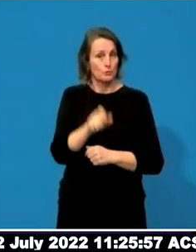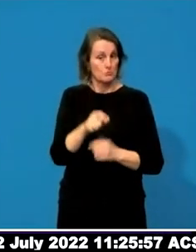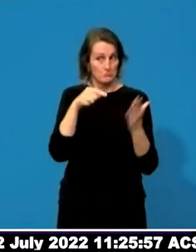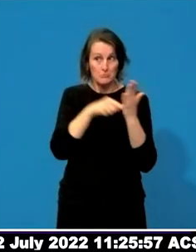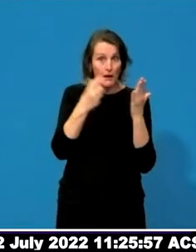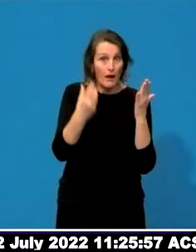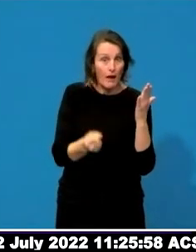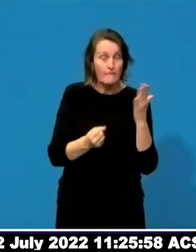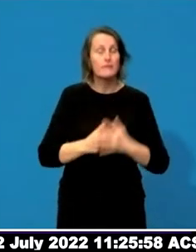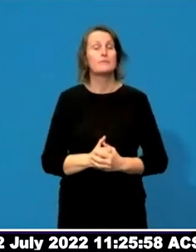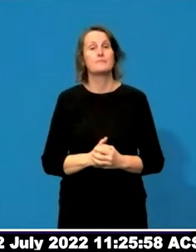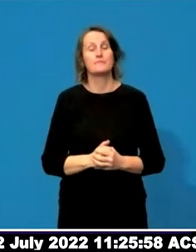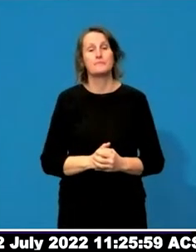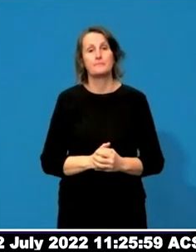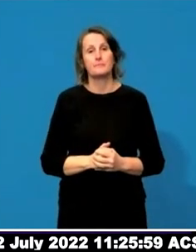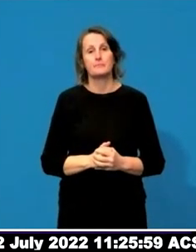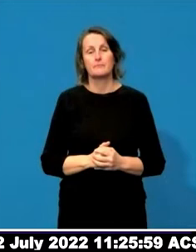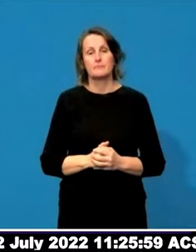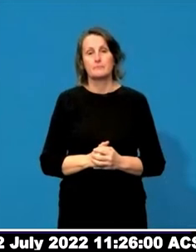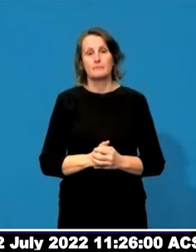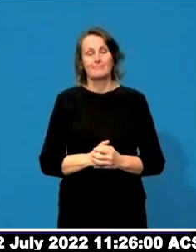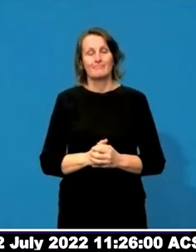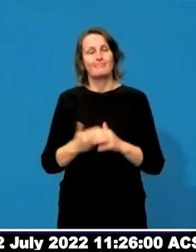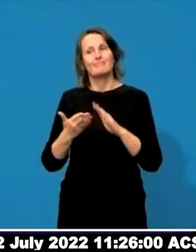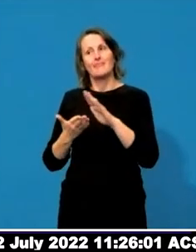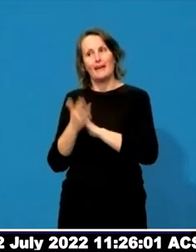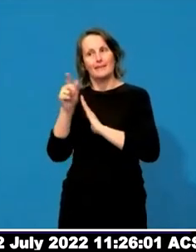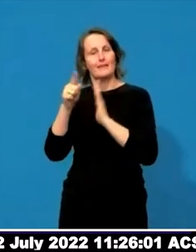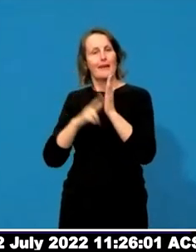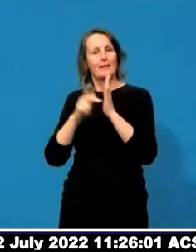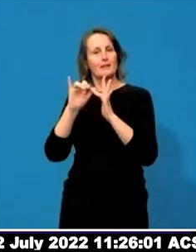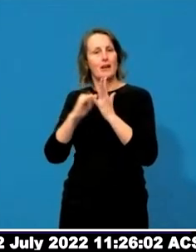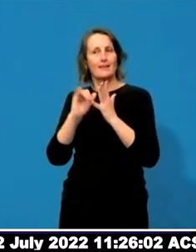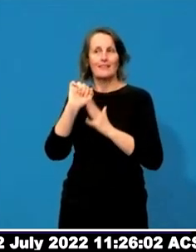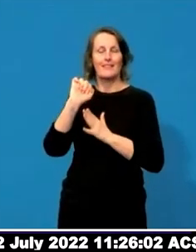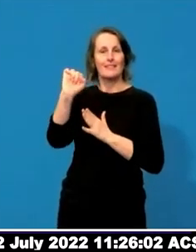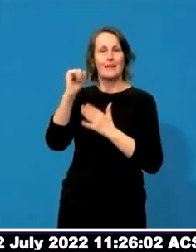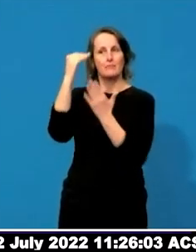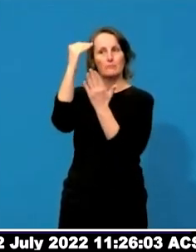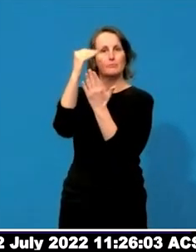There isn't a specific line item within the NDIS pricing guide